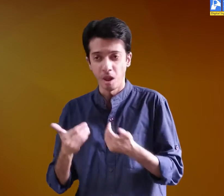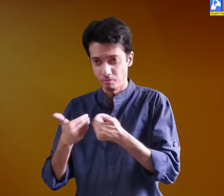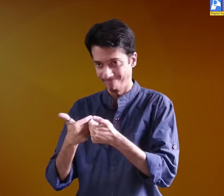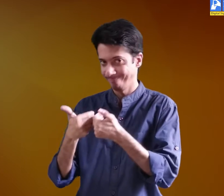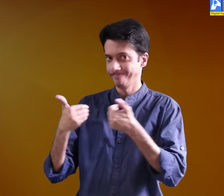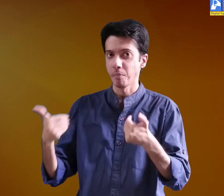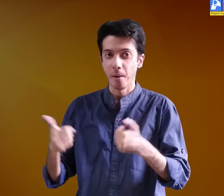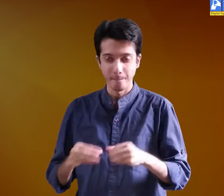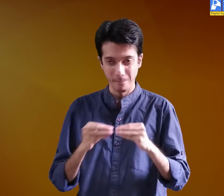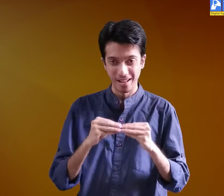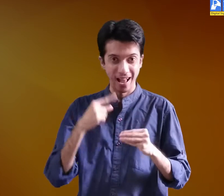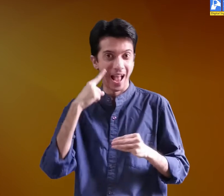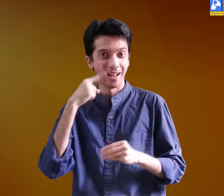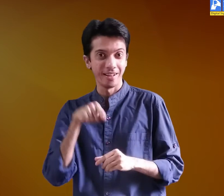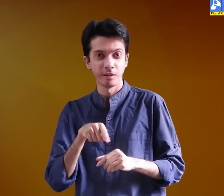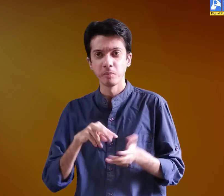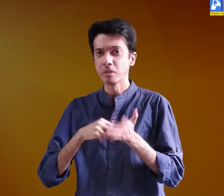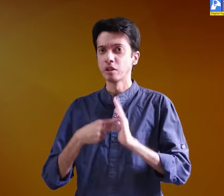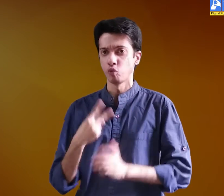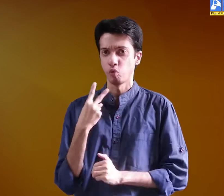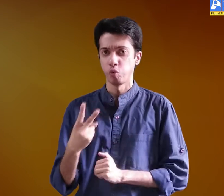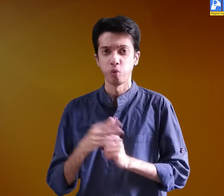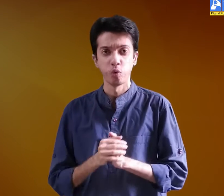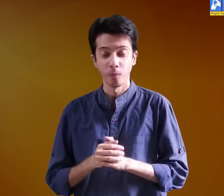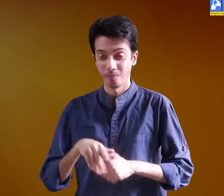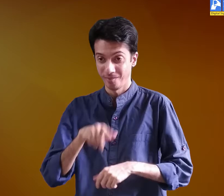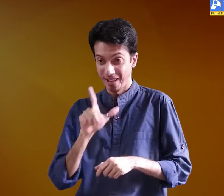Bilingualism This is the combination of two words.